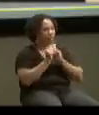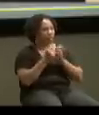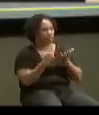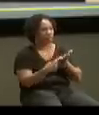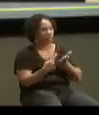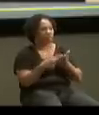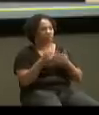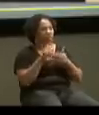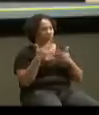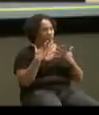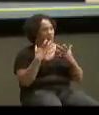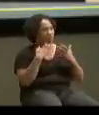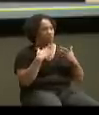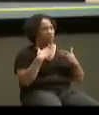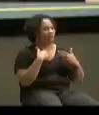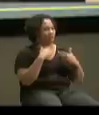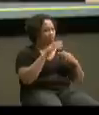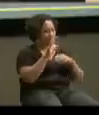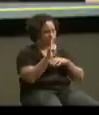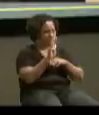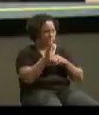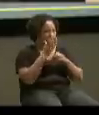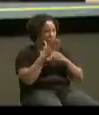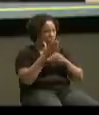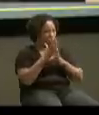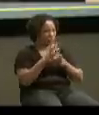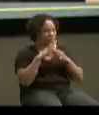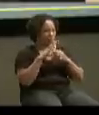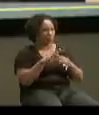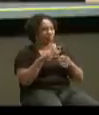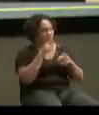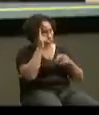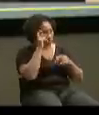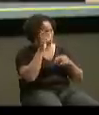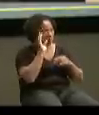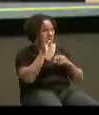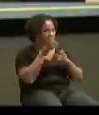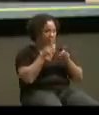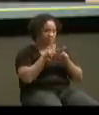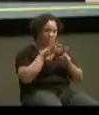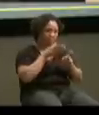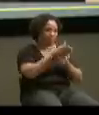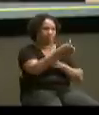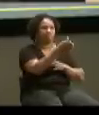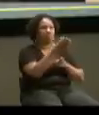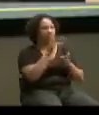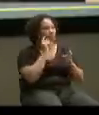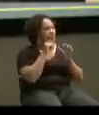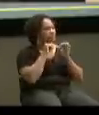NOW WE WOULD LIKE TO MAKE SURE WE HAVE INDUSTRY PARTNERSHIP IN THIS. BECAUSE YOU ARE GOING DOWN THAT SAME ROAD OF SUSTAINABILITY WITH